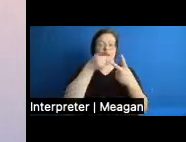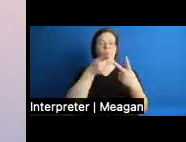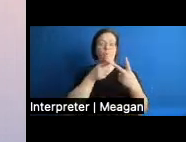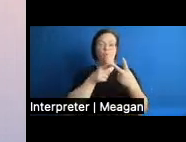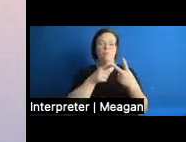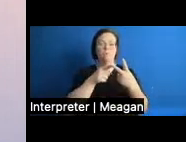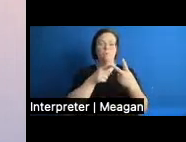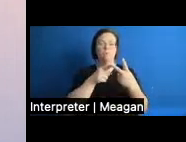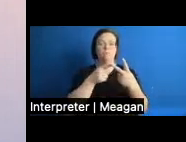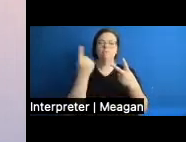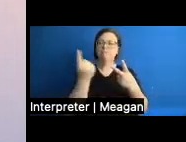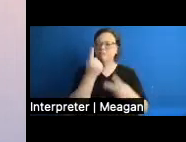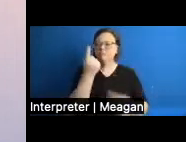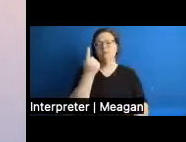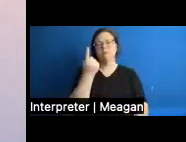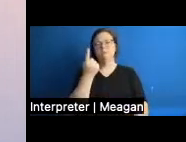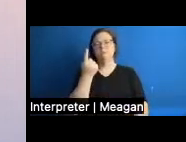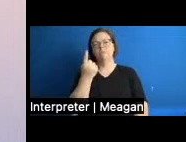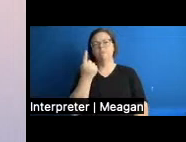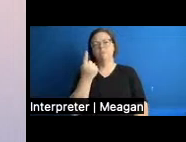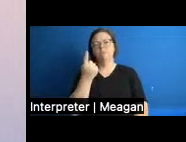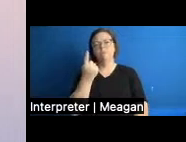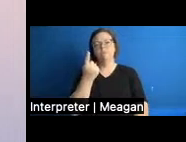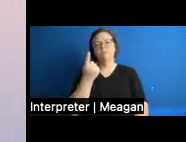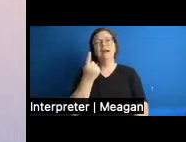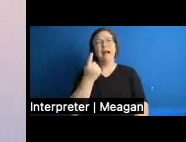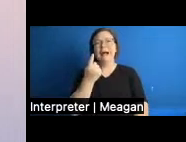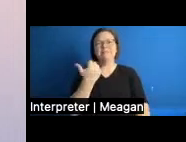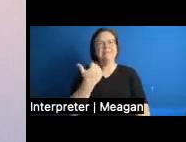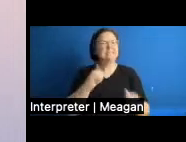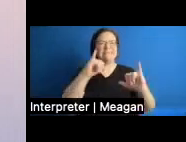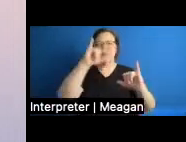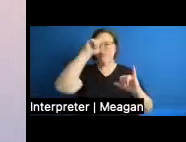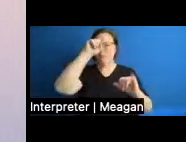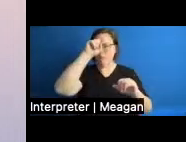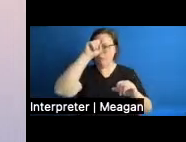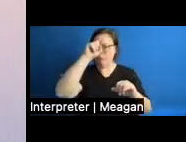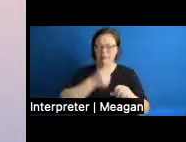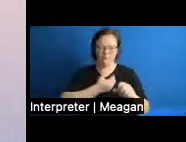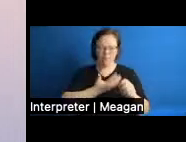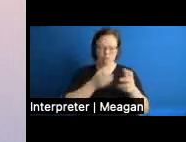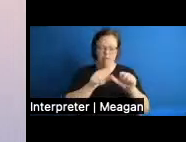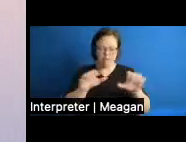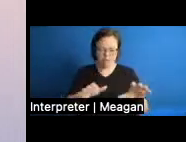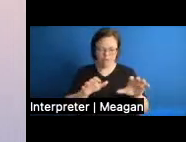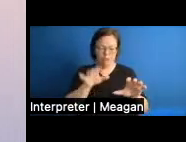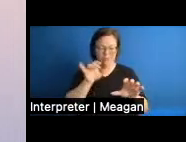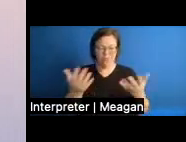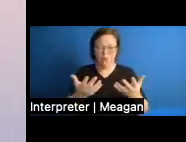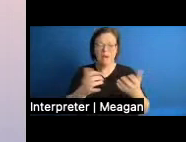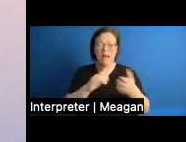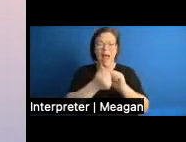something that I remain baffled by, that poetry can do and that's how a poem is both capable of